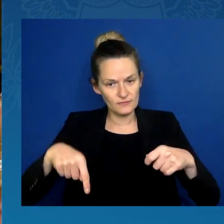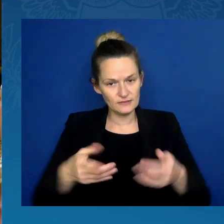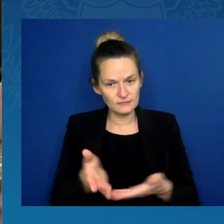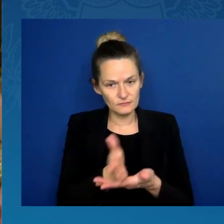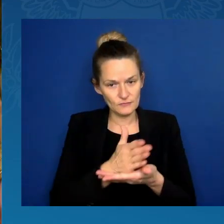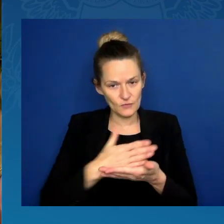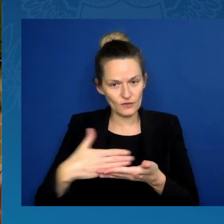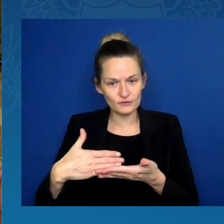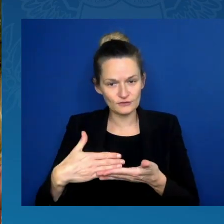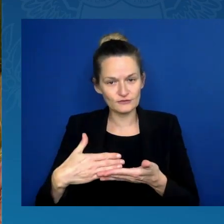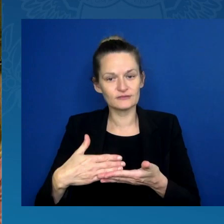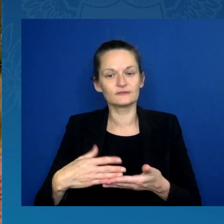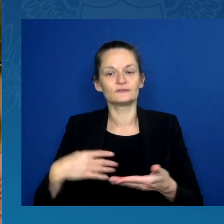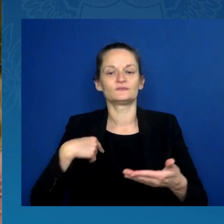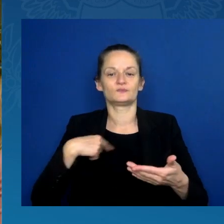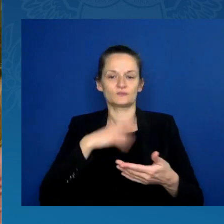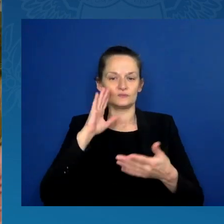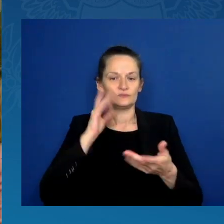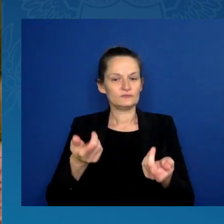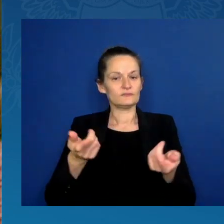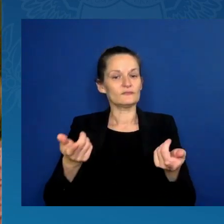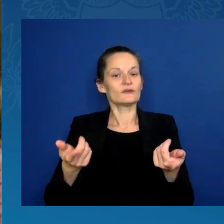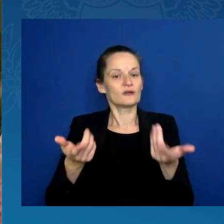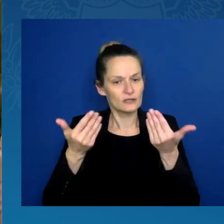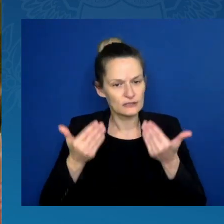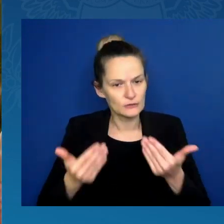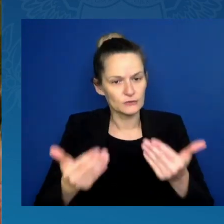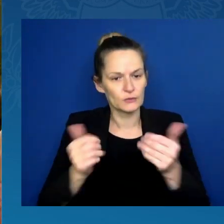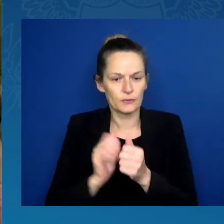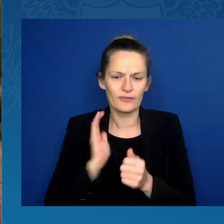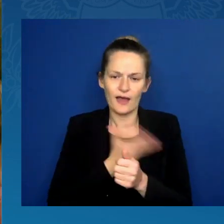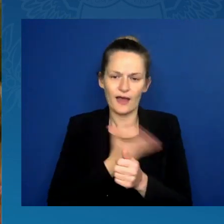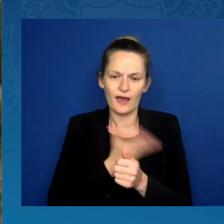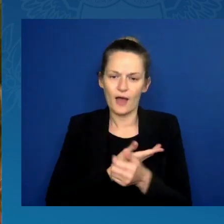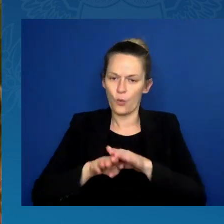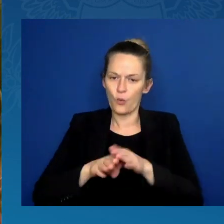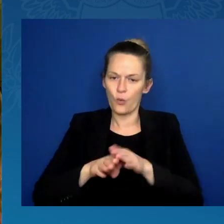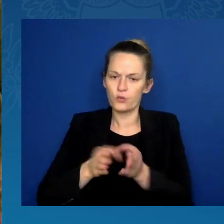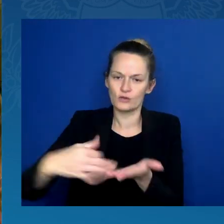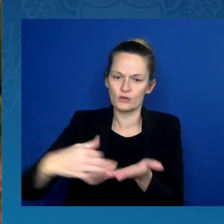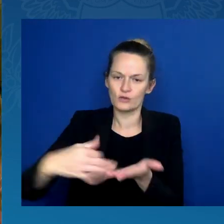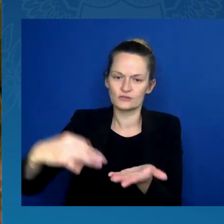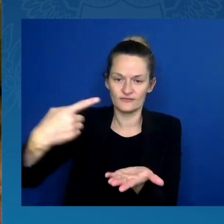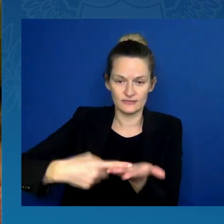and really dig into, I think, some of the realities of what you are seeing on the ground. So thank you all.